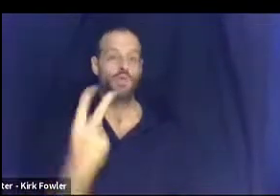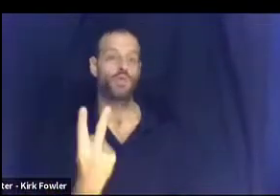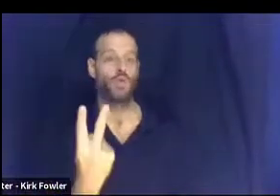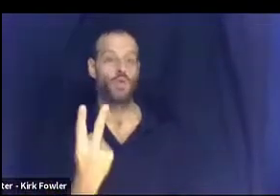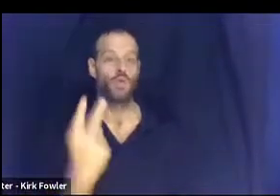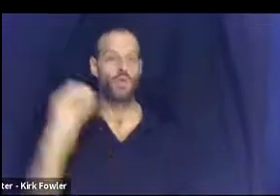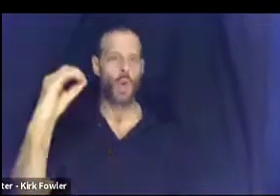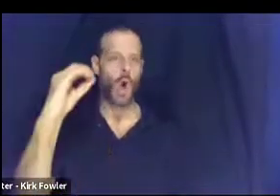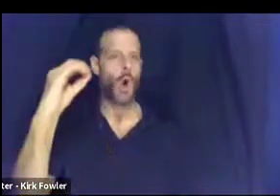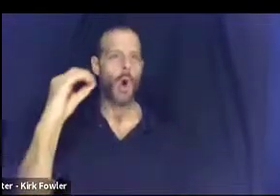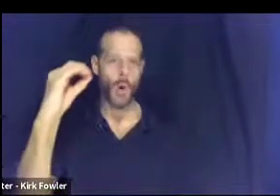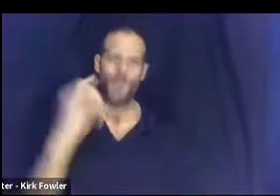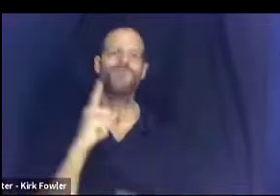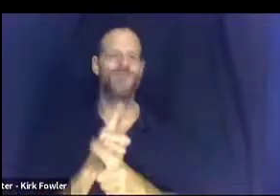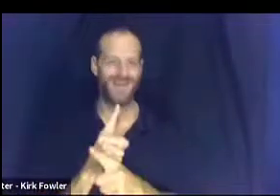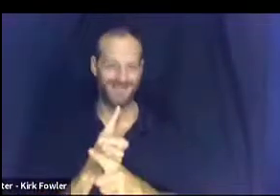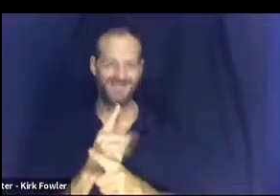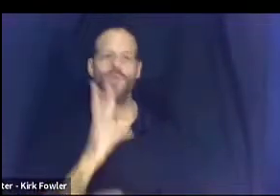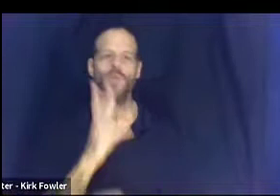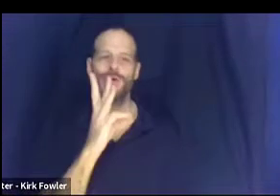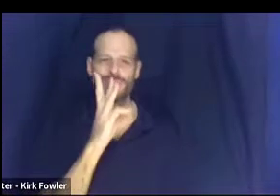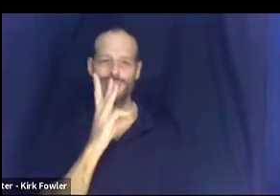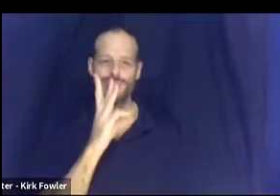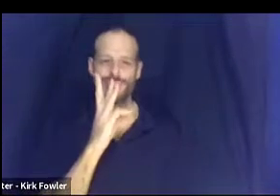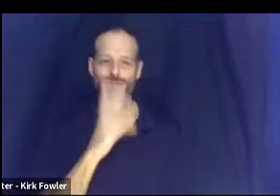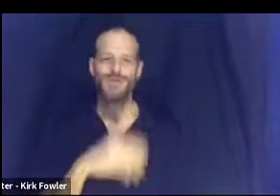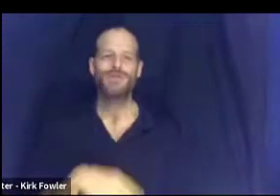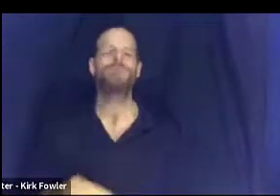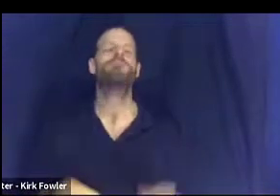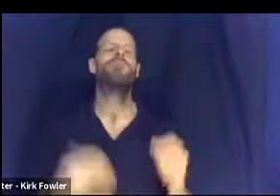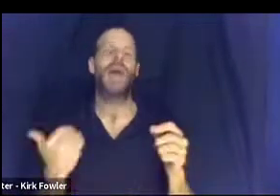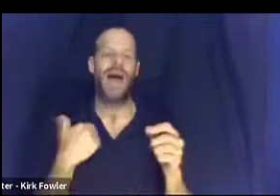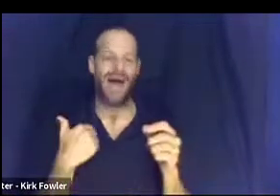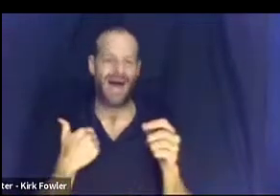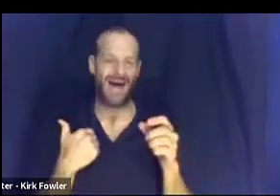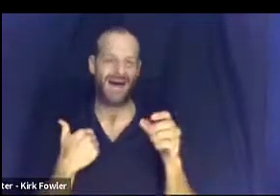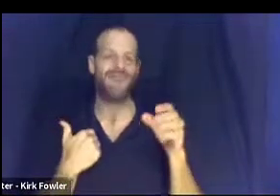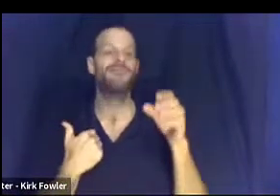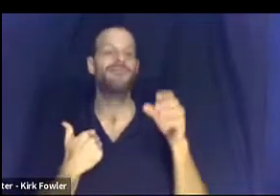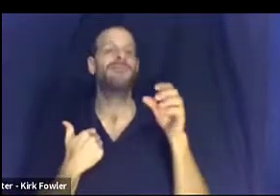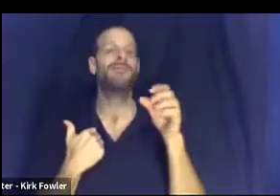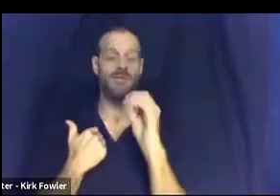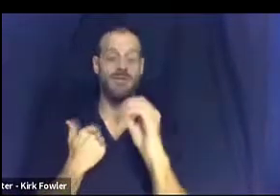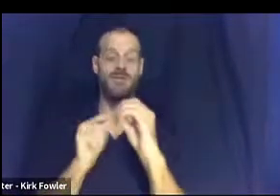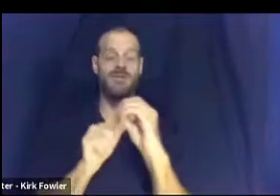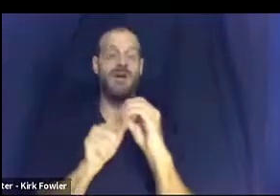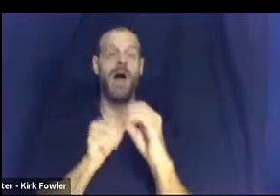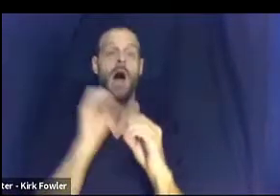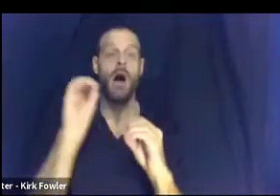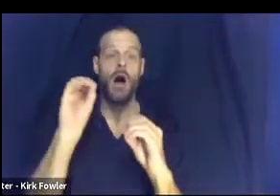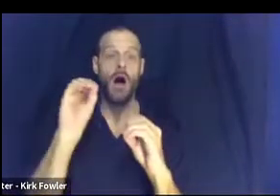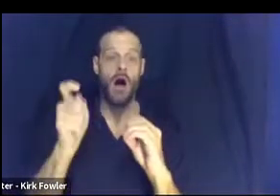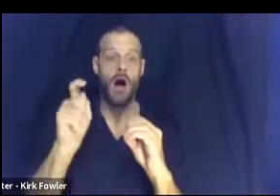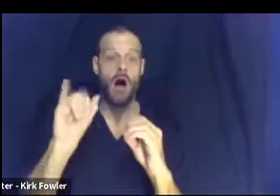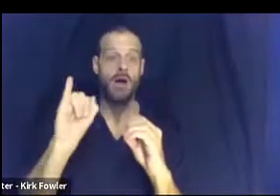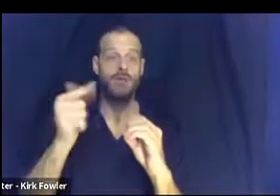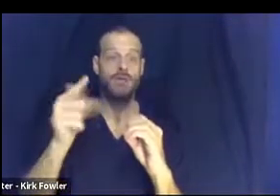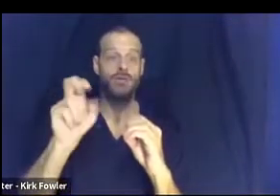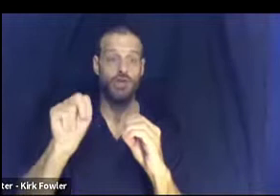So, it's the large oxygen molecule on the two little hydrogen molecules attached to it, right? So, I think we could all agree